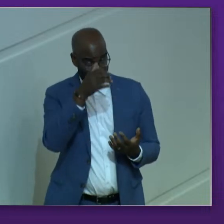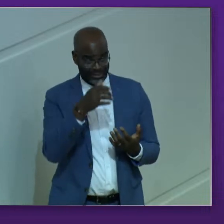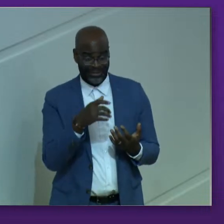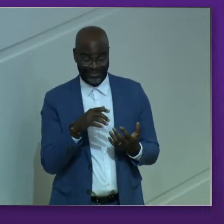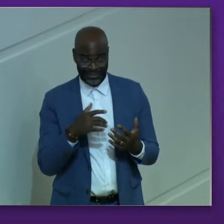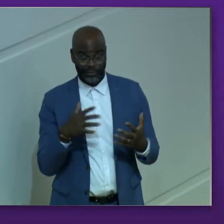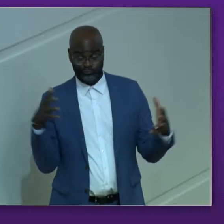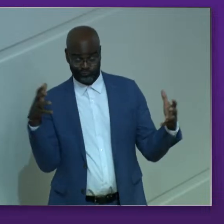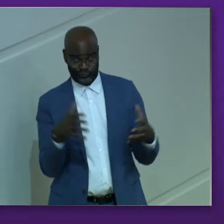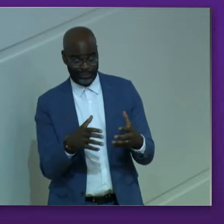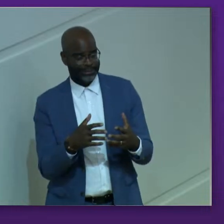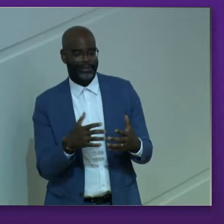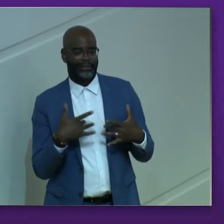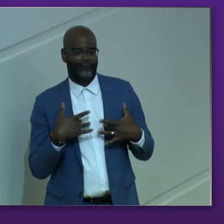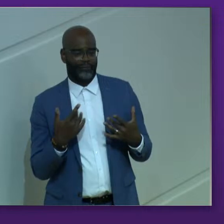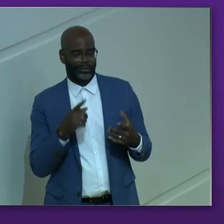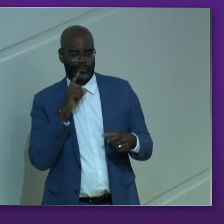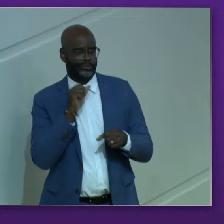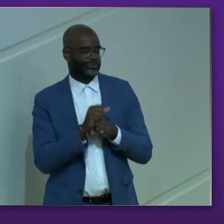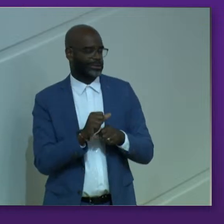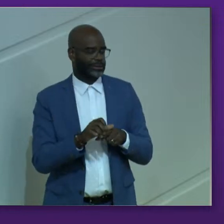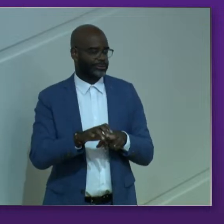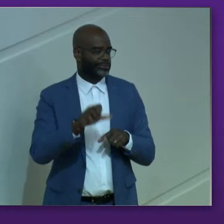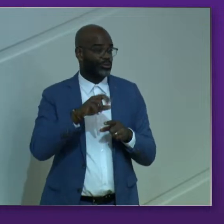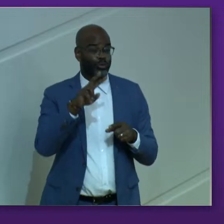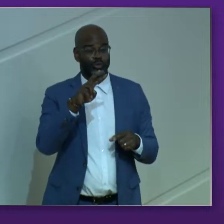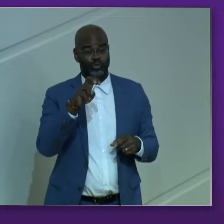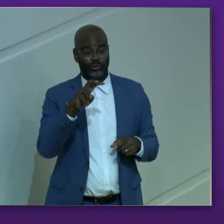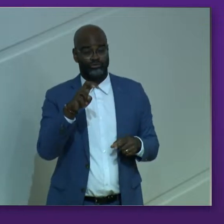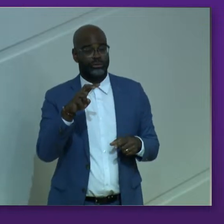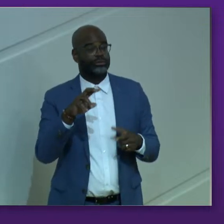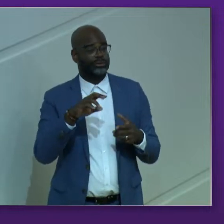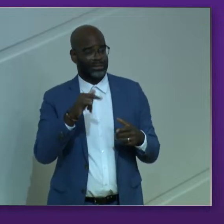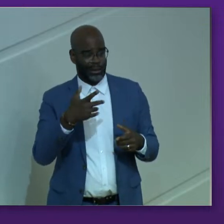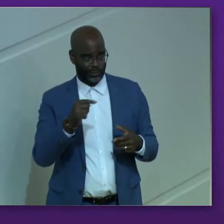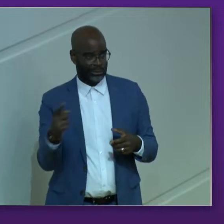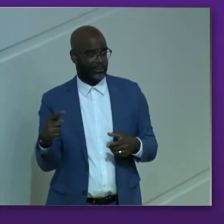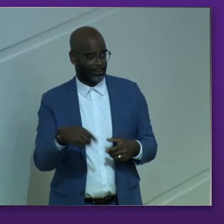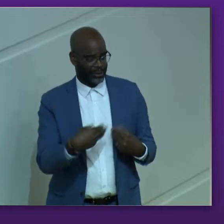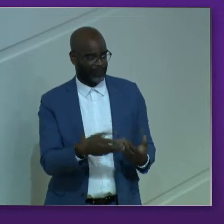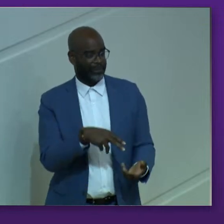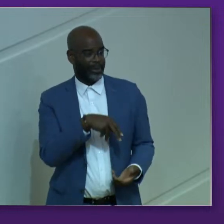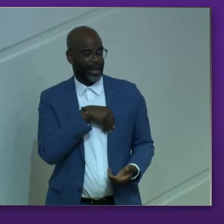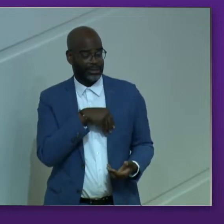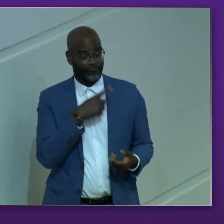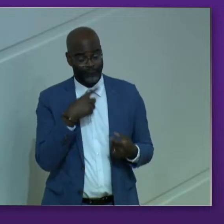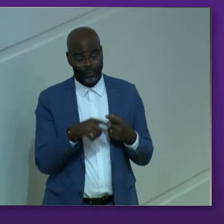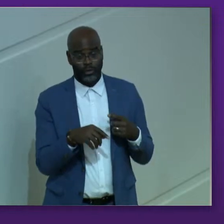EXPERIENCE. [LISTING NAMES] CONTRIBUTED HIS PASSION FOR THE WORLD OF SCOUTING WITH HIS INSTITUTIONAL